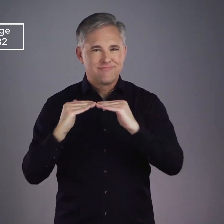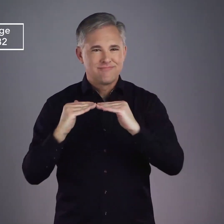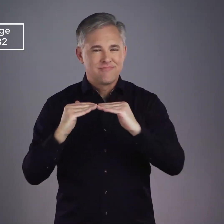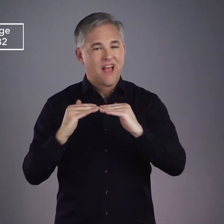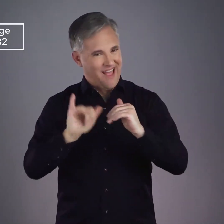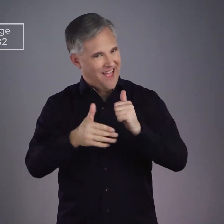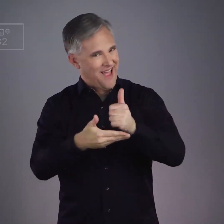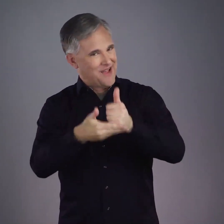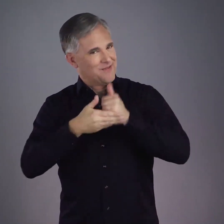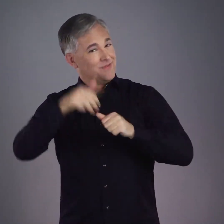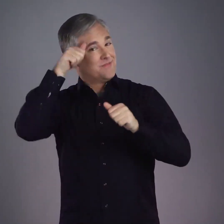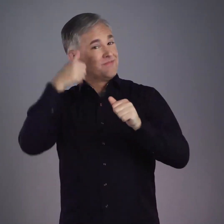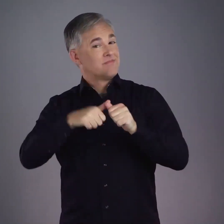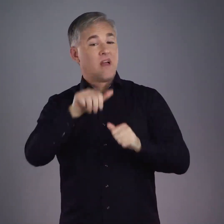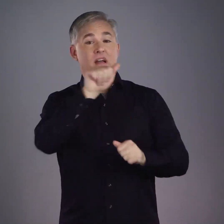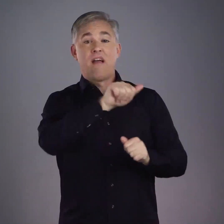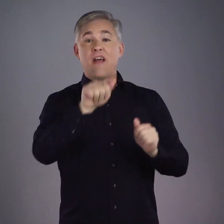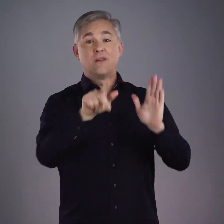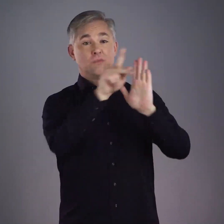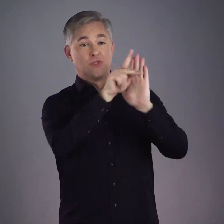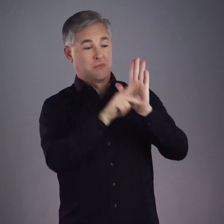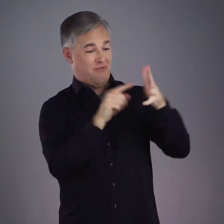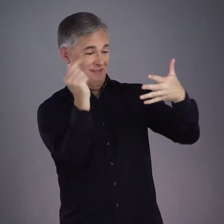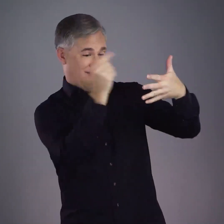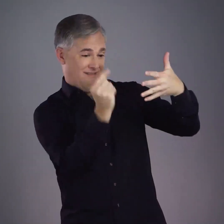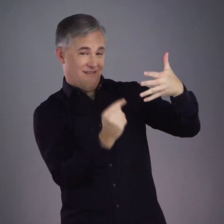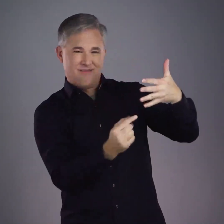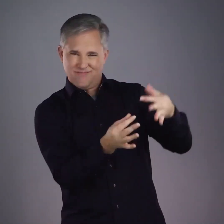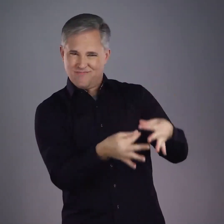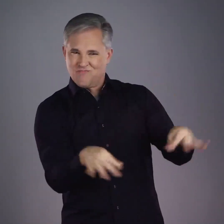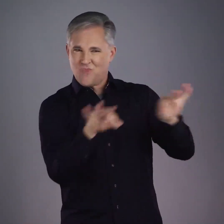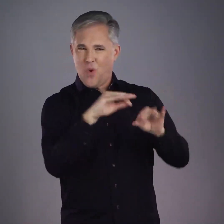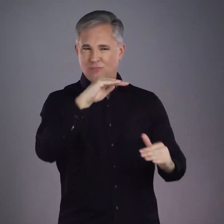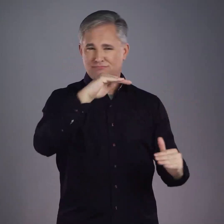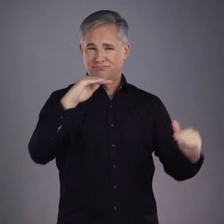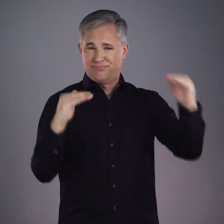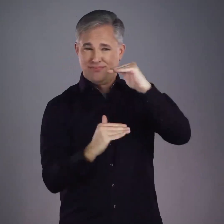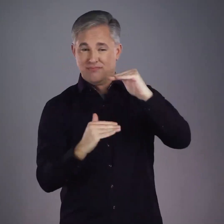It reminds us that we are to place principles before personalities;